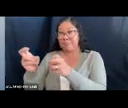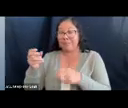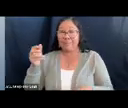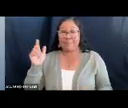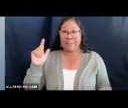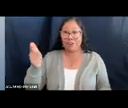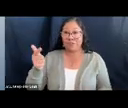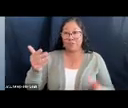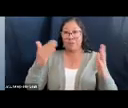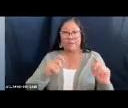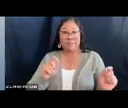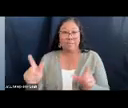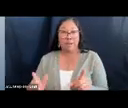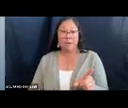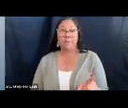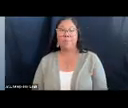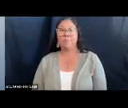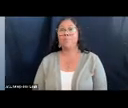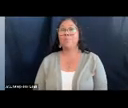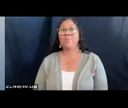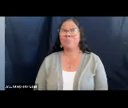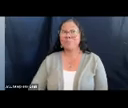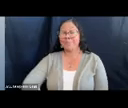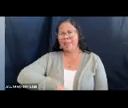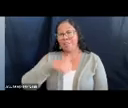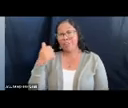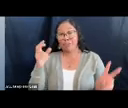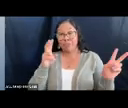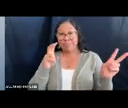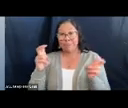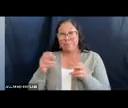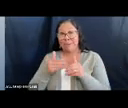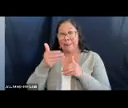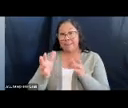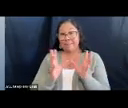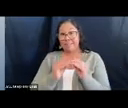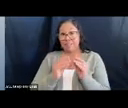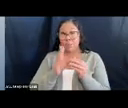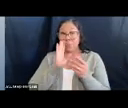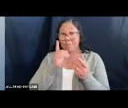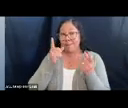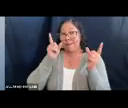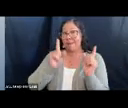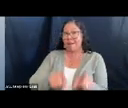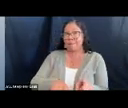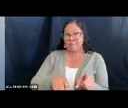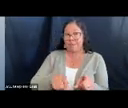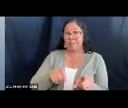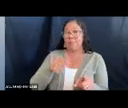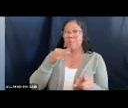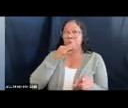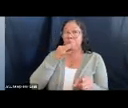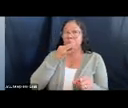Next slide. Speaking of other topics, our next session uh will be coming up again next month